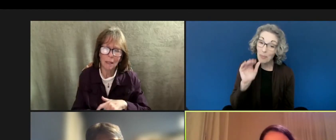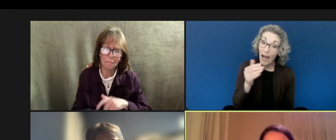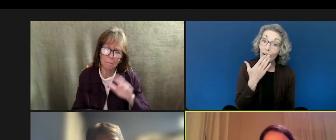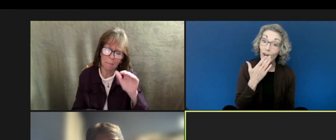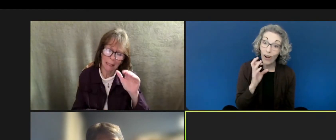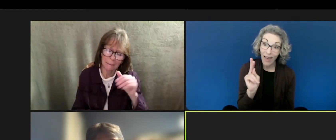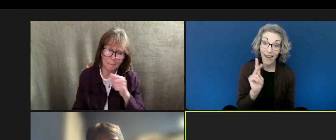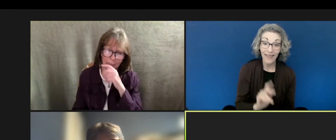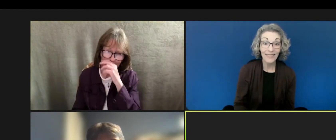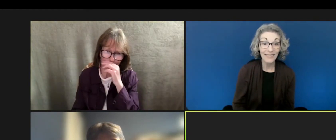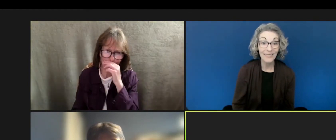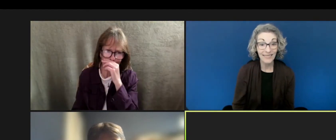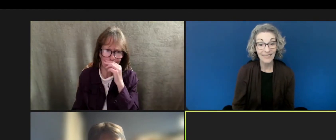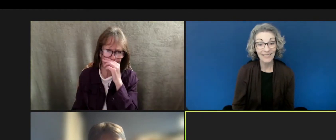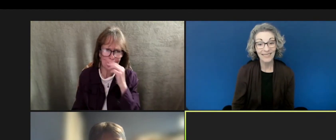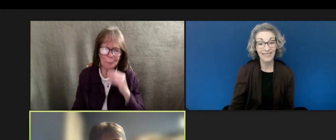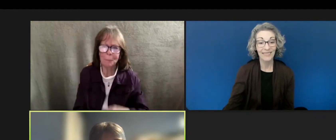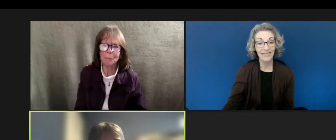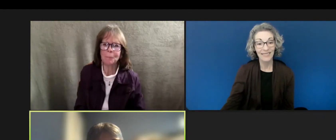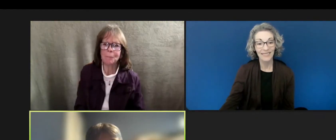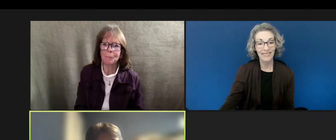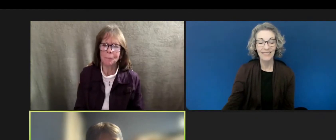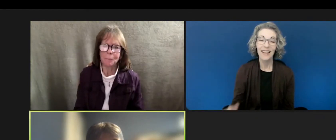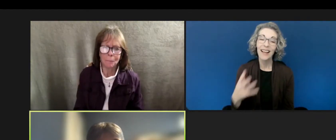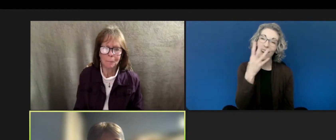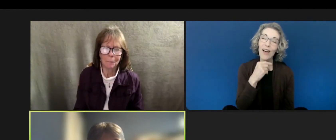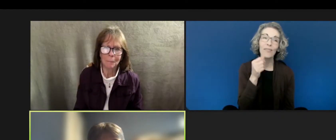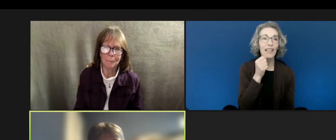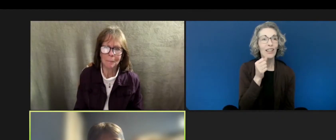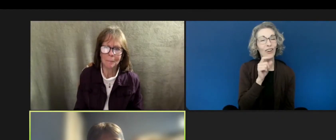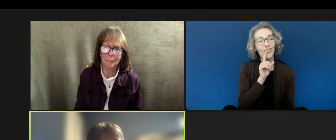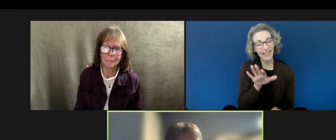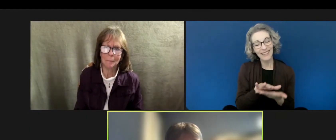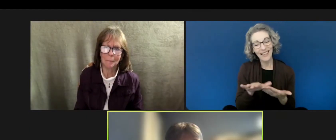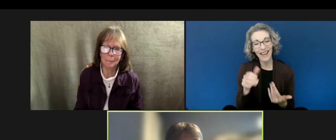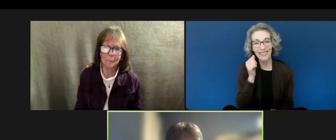Bye, what a lovely girl, really nice girl, I don't know, hard time.